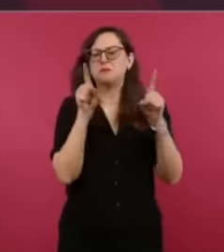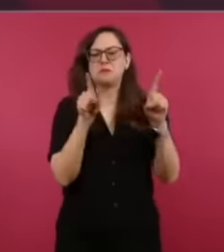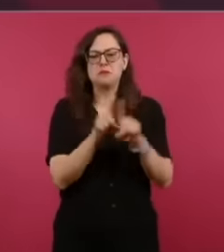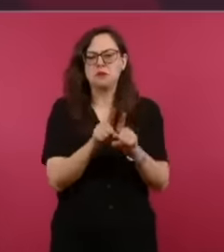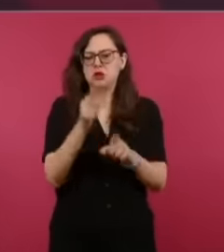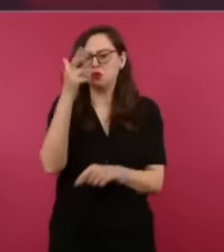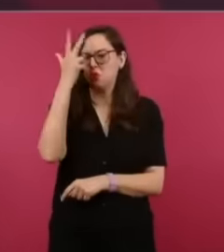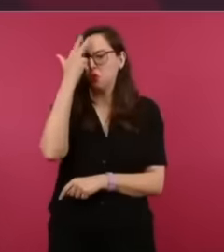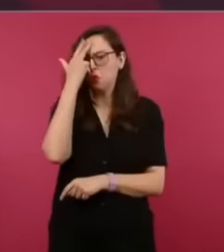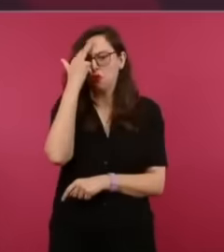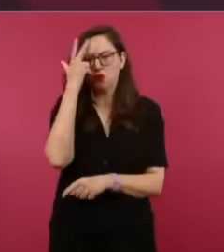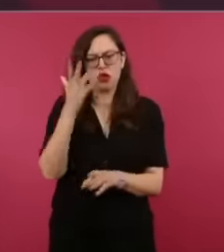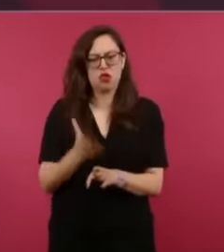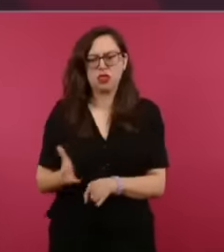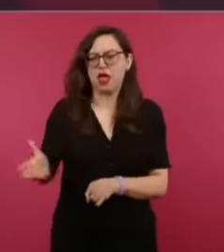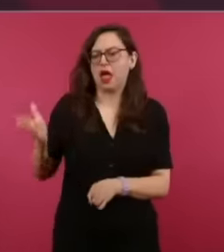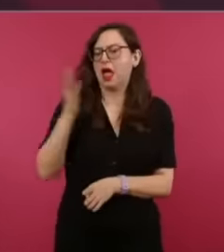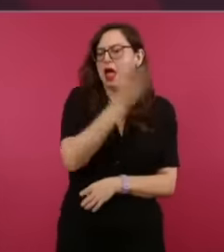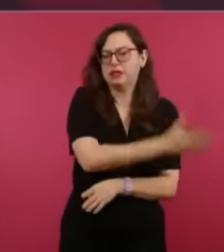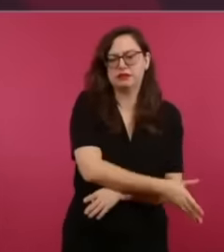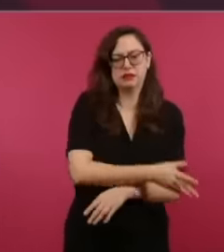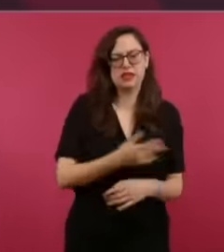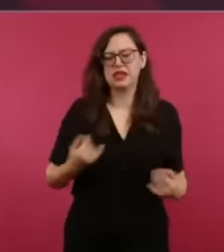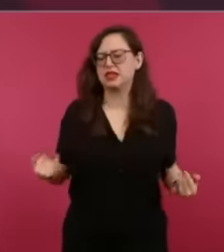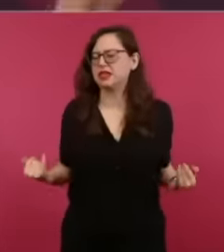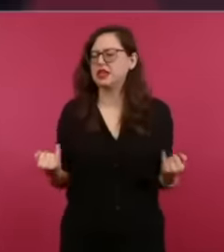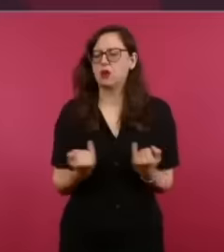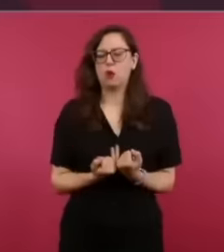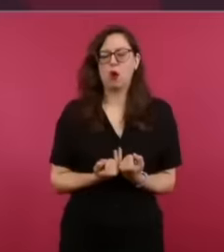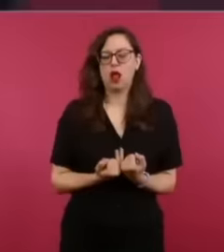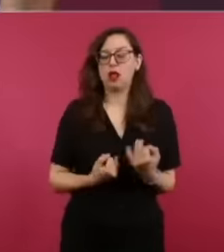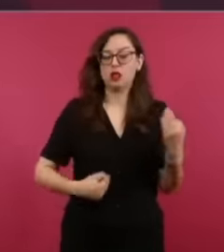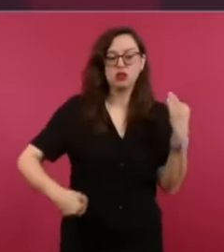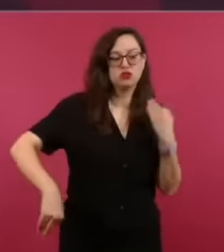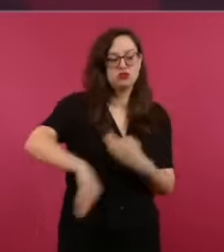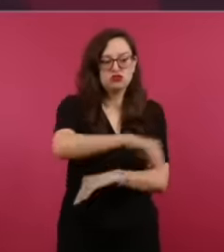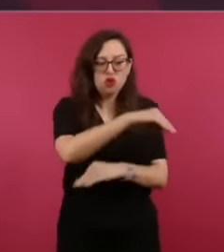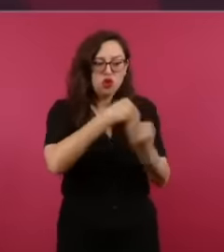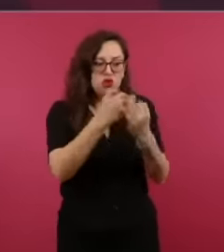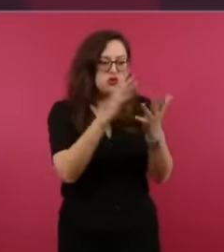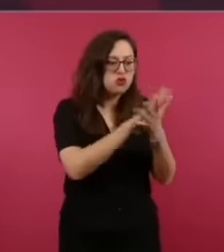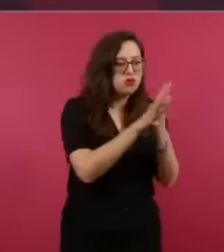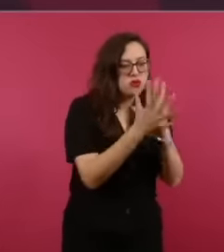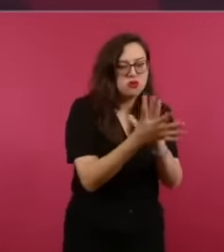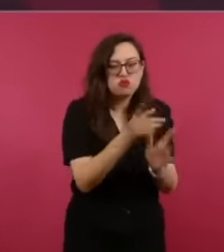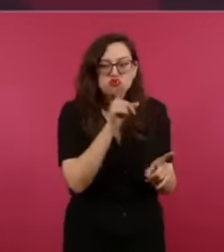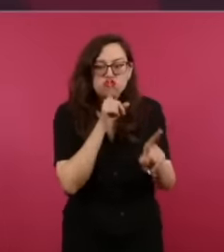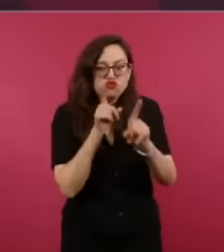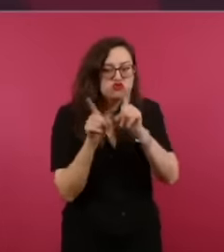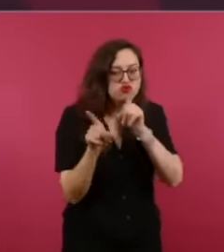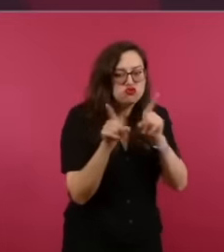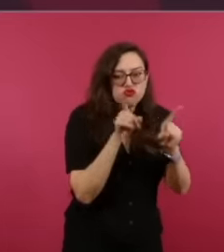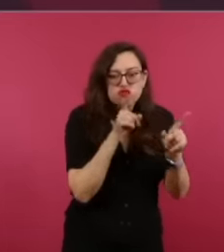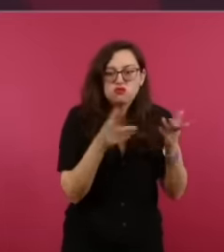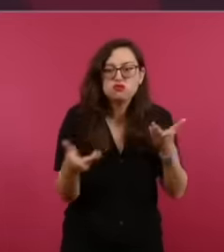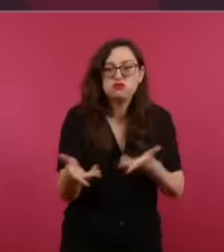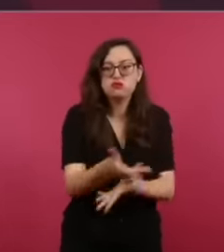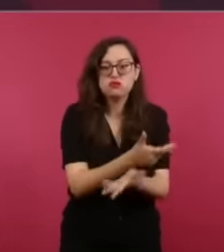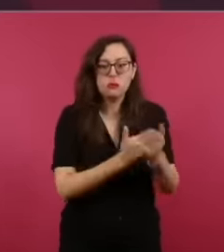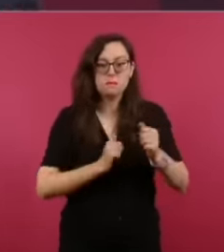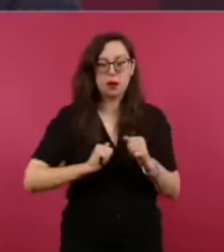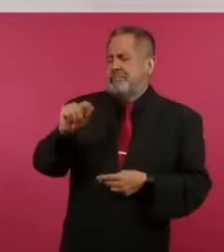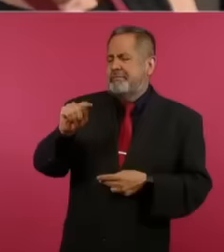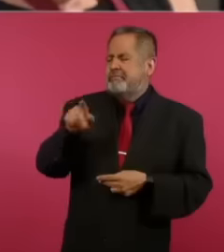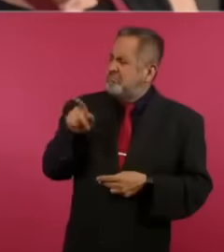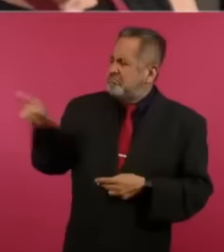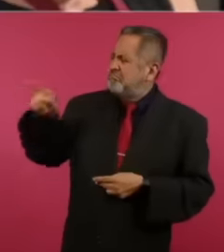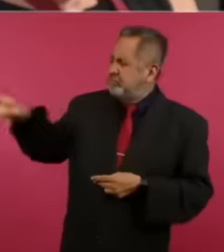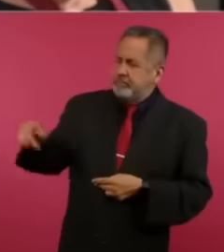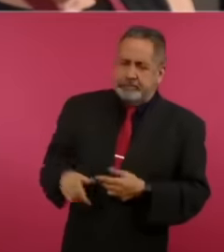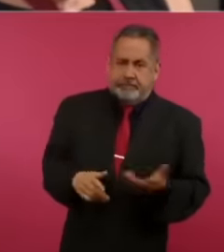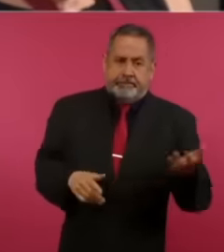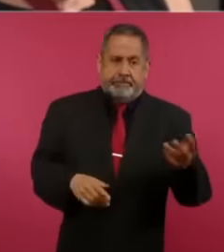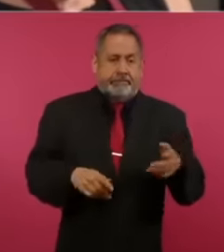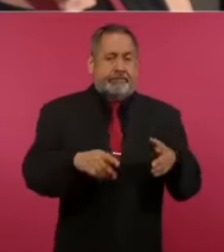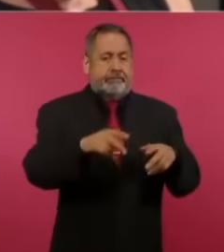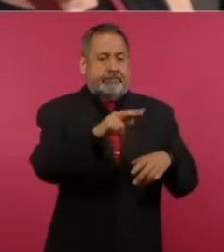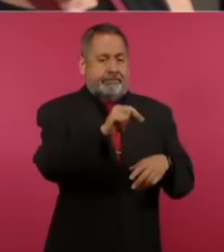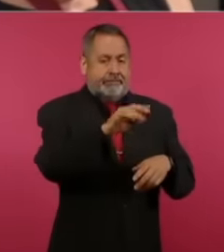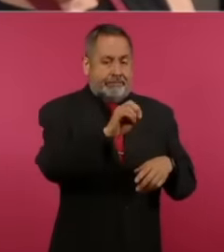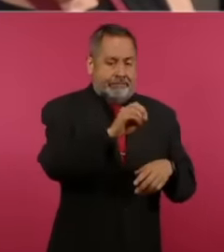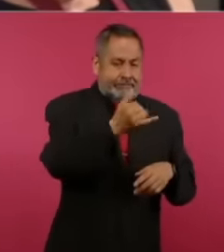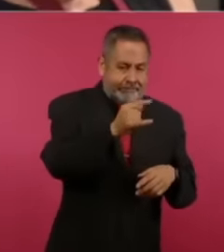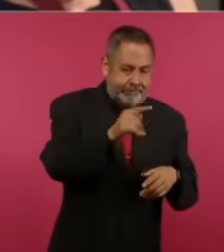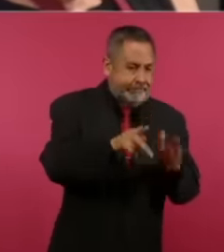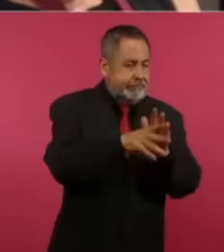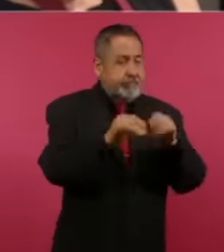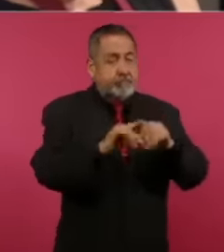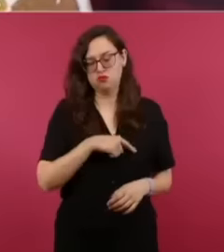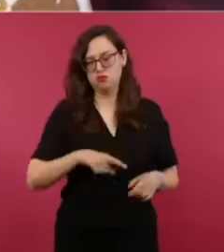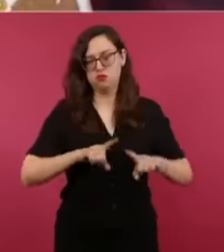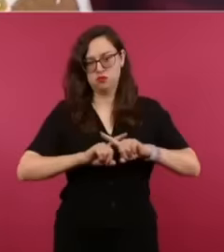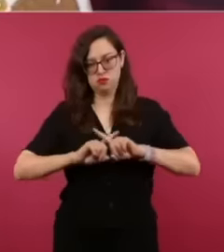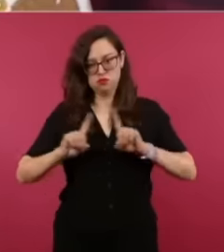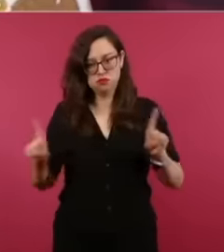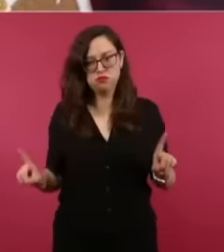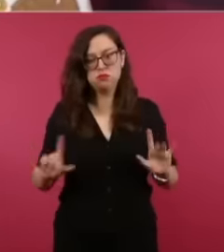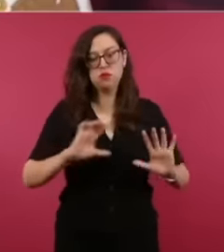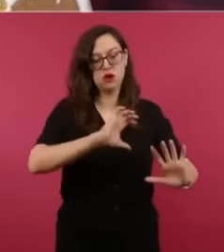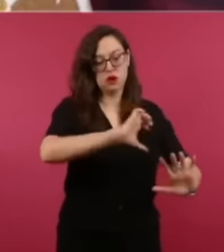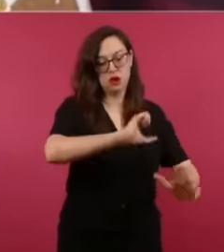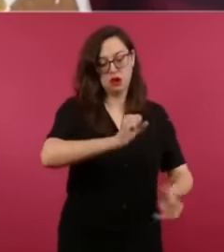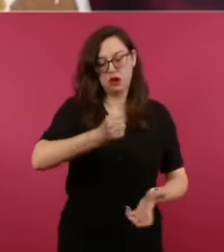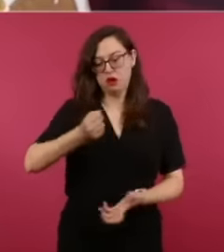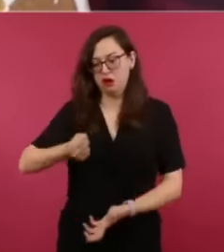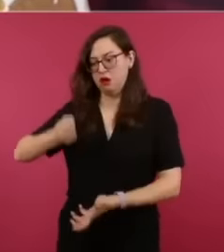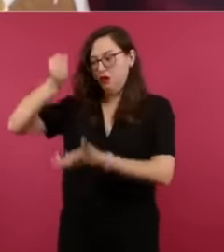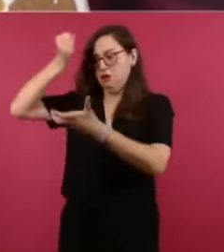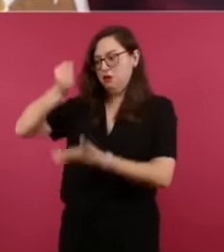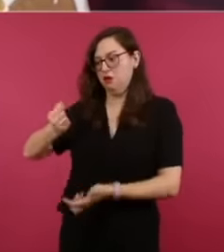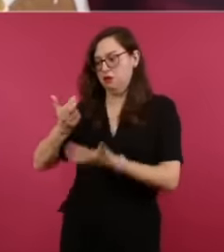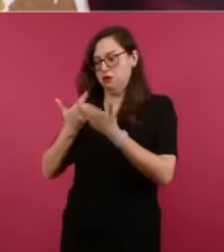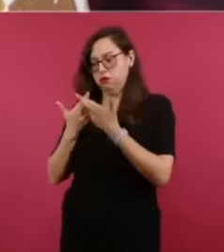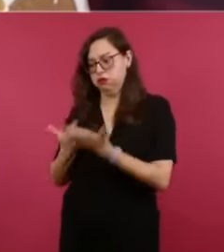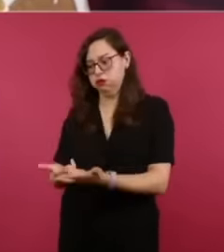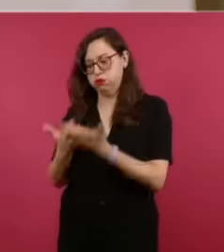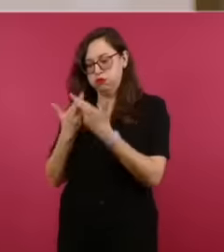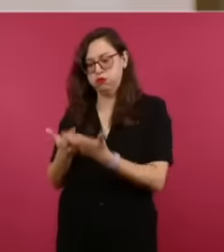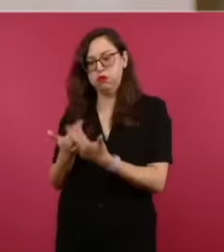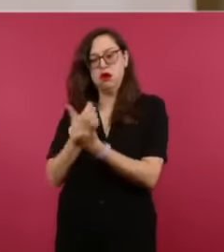a whole power structure of the elite So that allowed us to have funds free up a lot of money